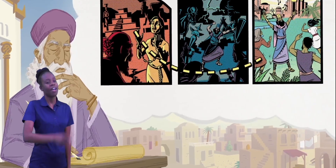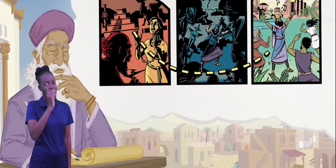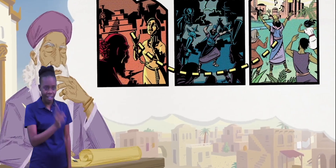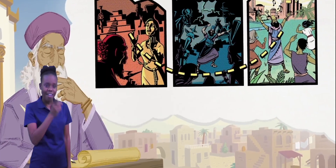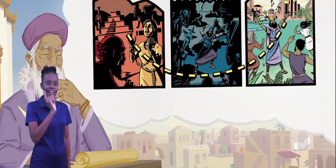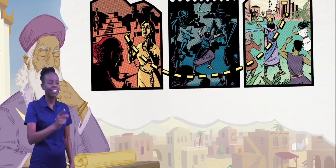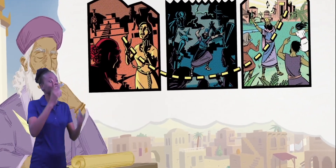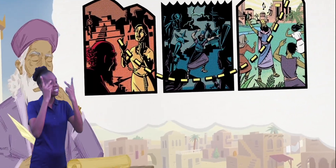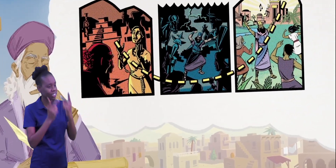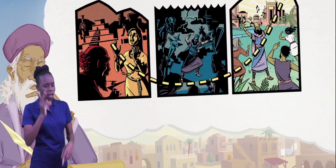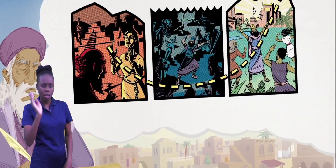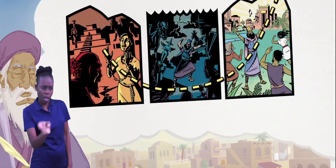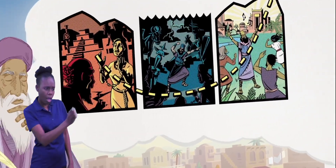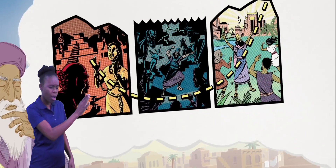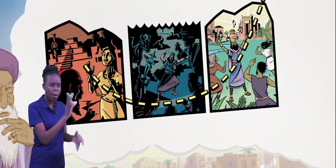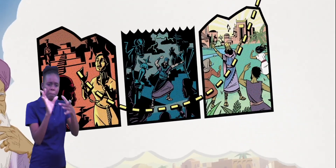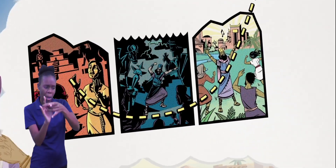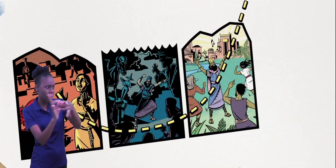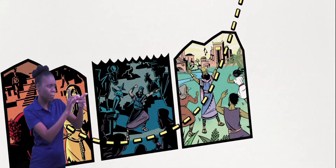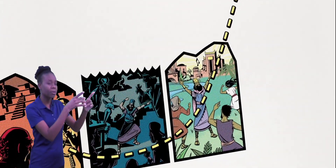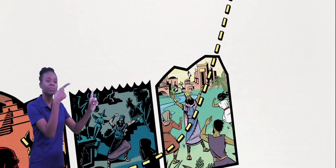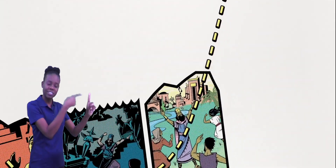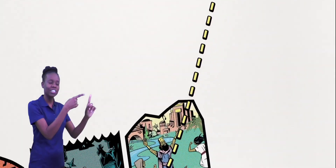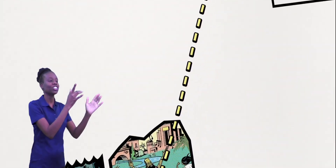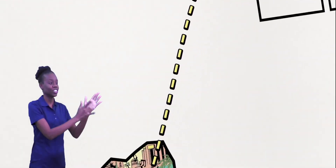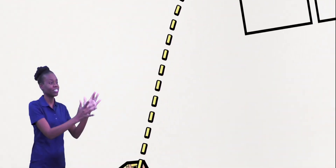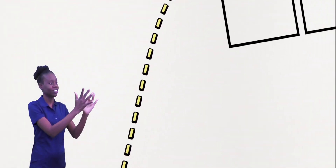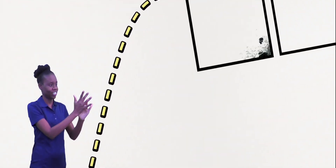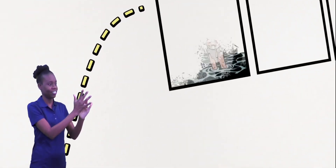Ah, so you can see how combining all these patterns brings us to Jesus.